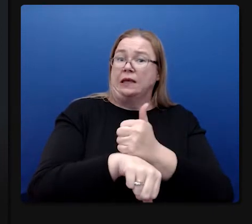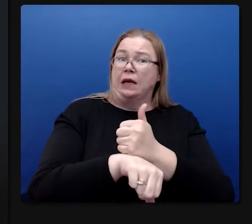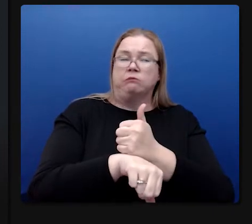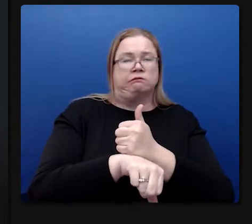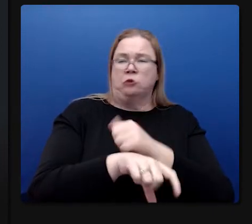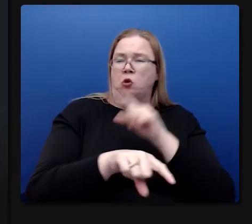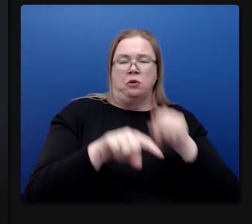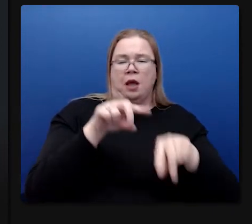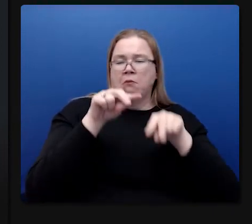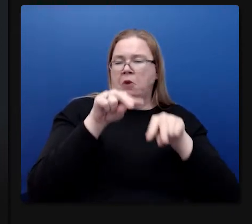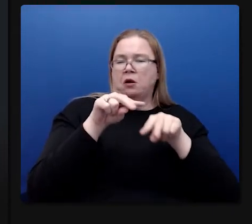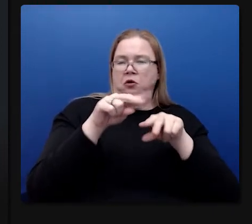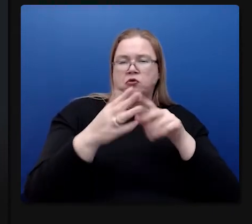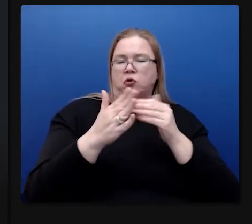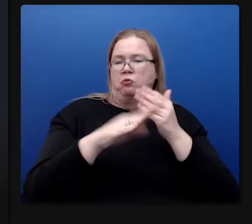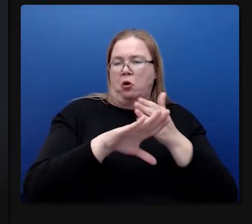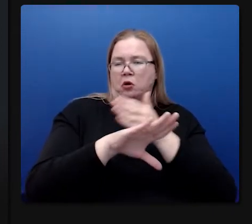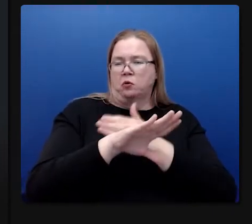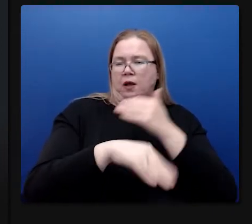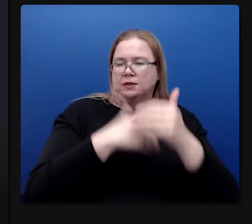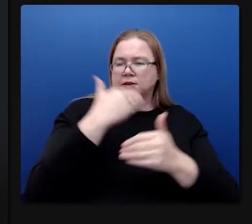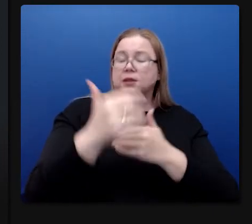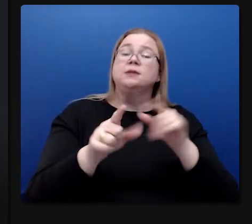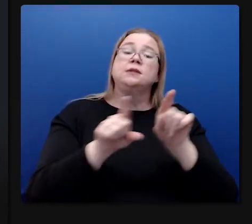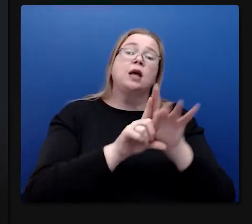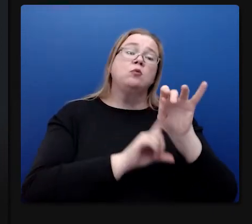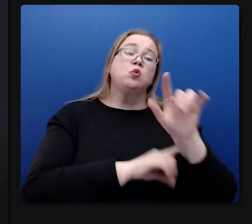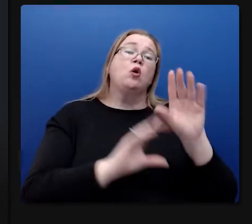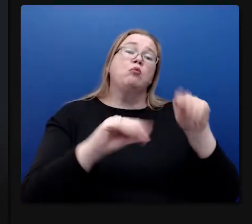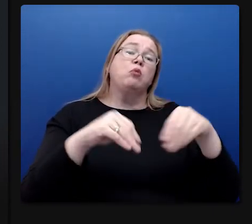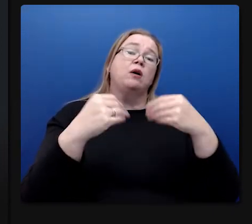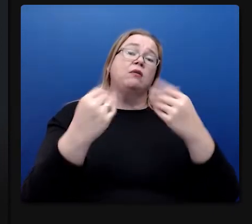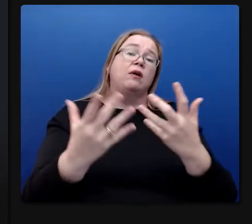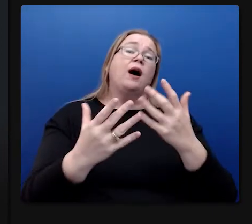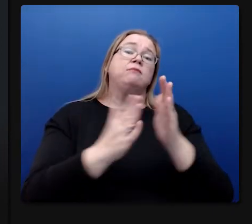you obviously can't monitor our progress. Now, these same tools provide incentives